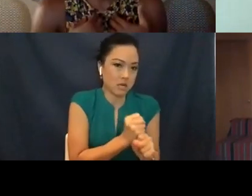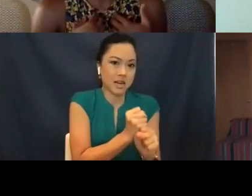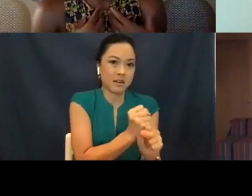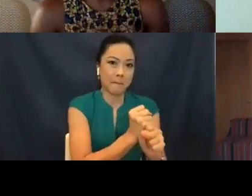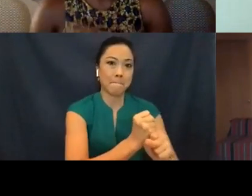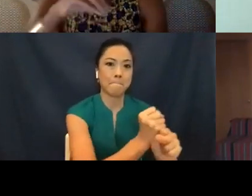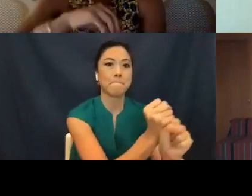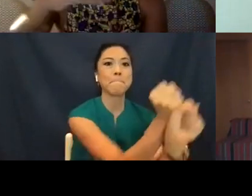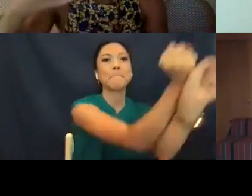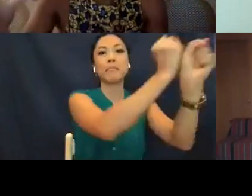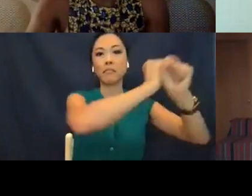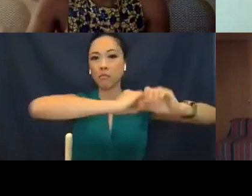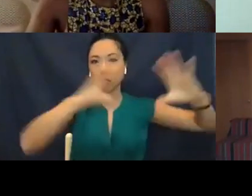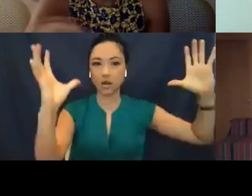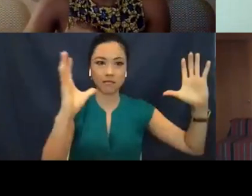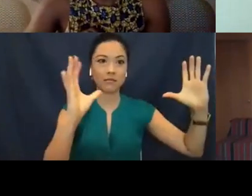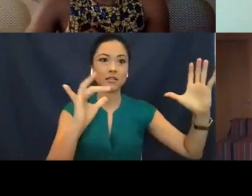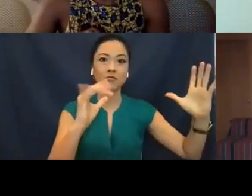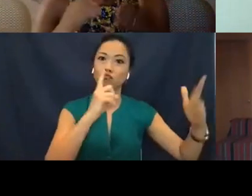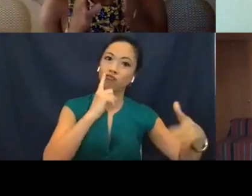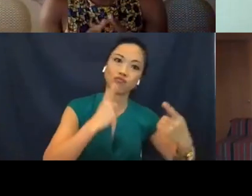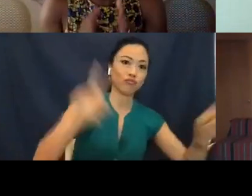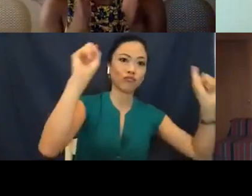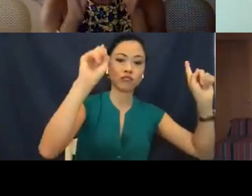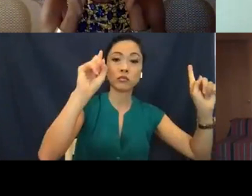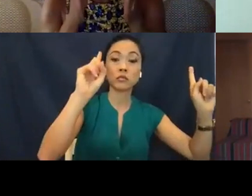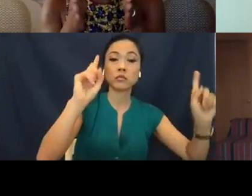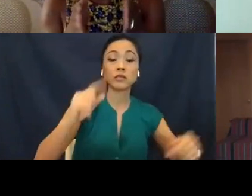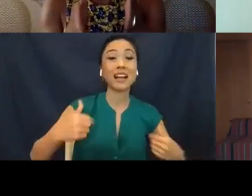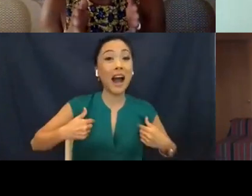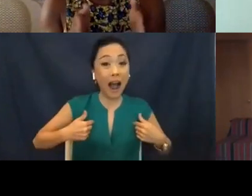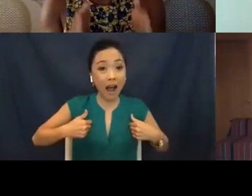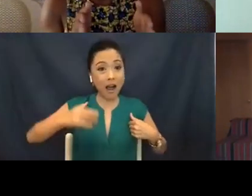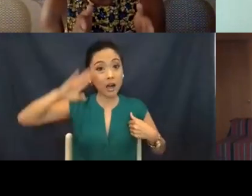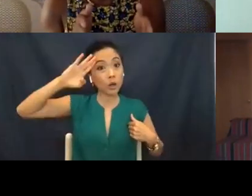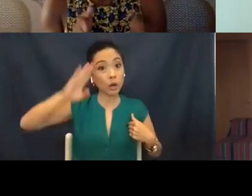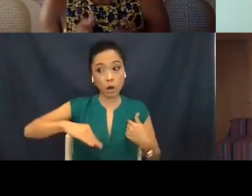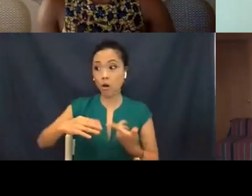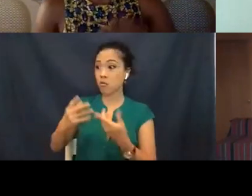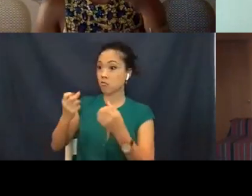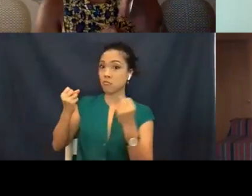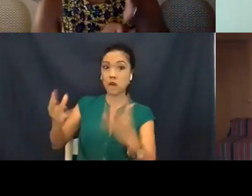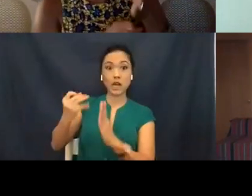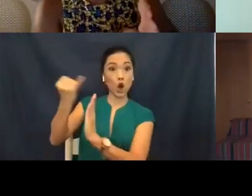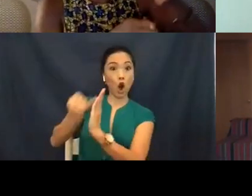and I come out of a lineage of artists who are really good at this pacing, so artist-lead